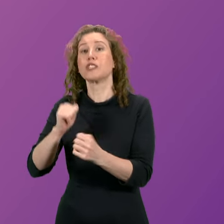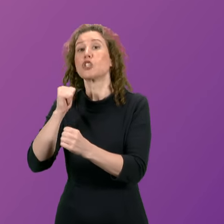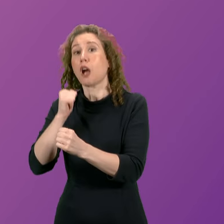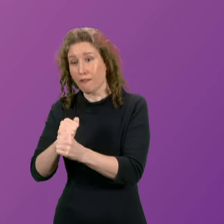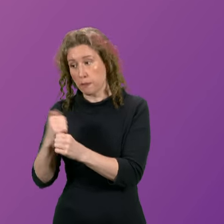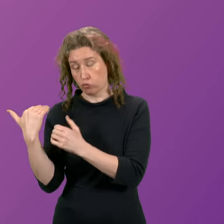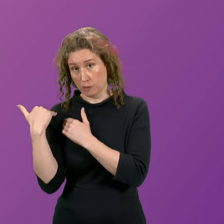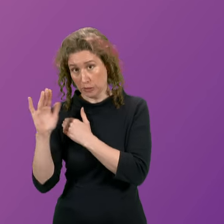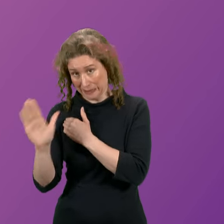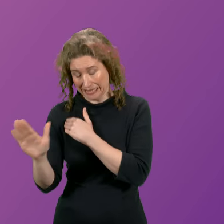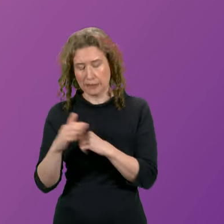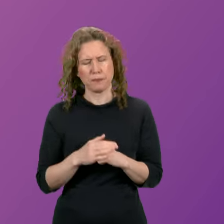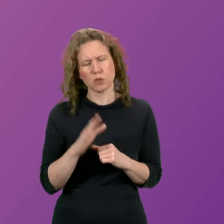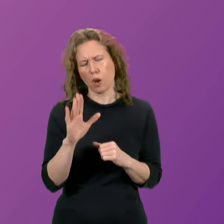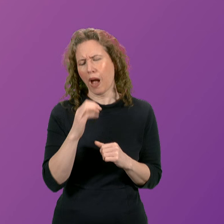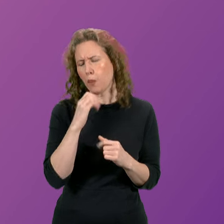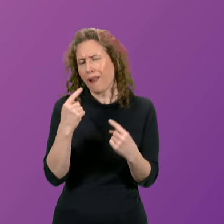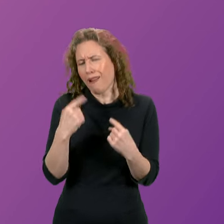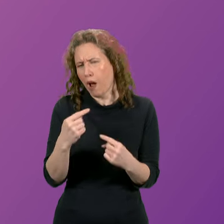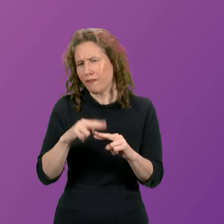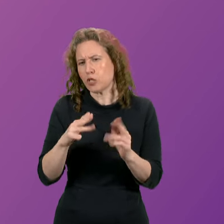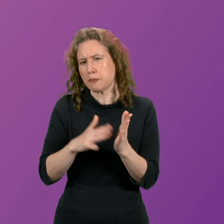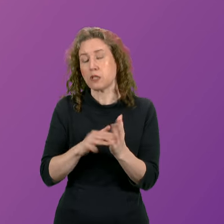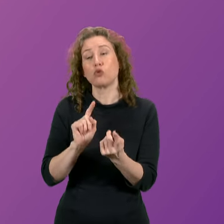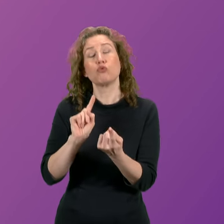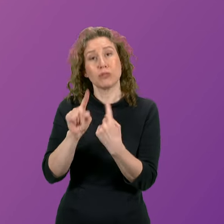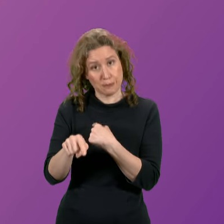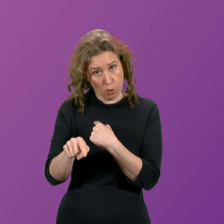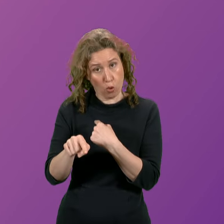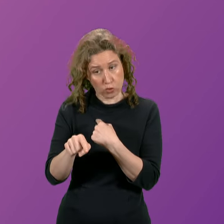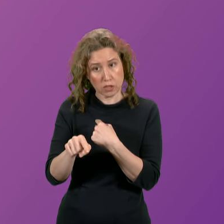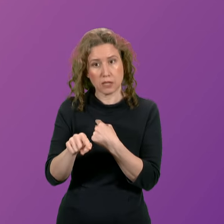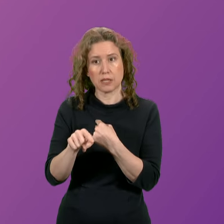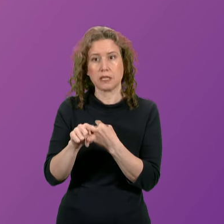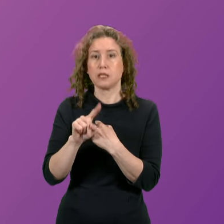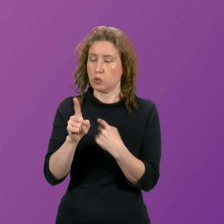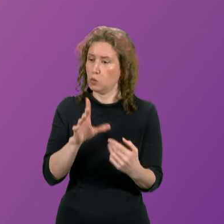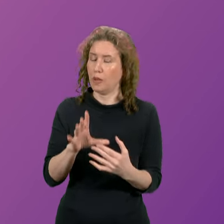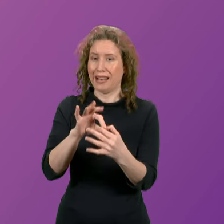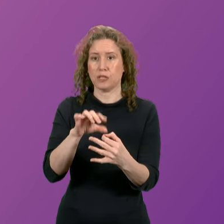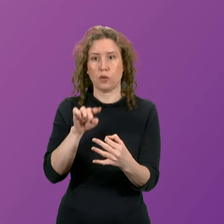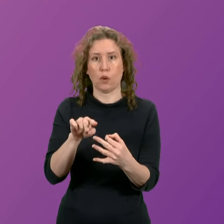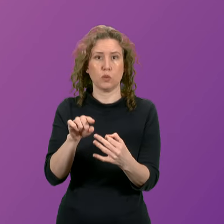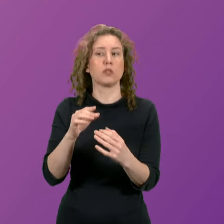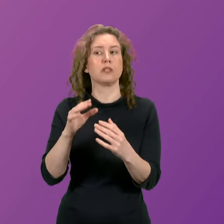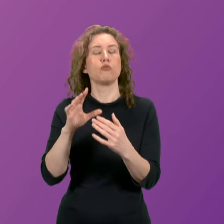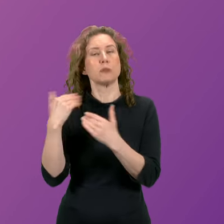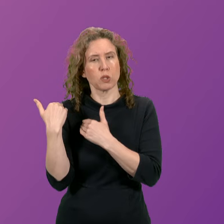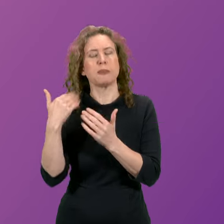responsibility. I will allow the First Minister to respond in relation to those responsibilities.